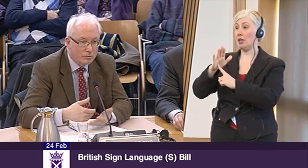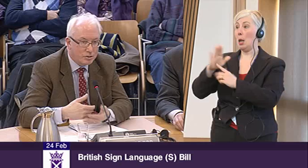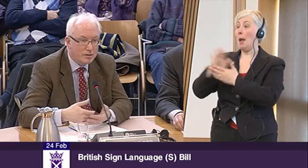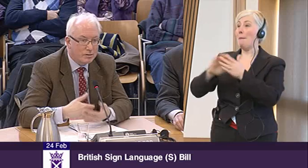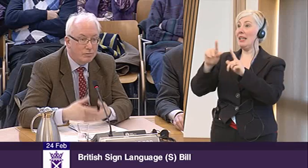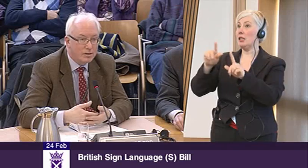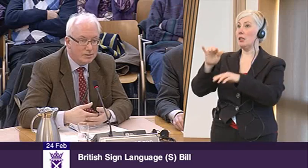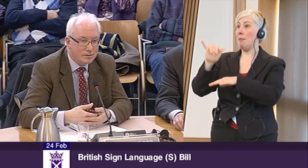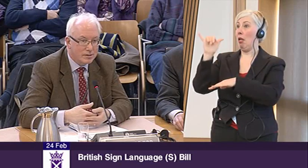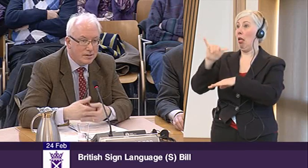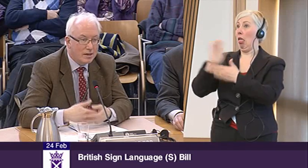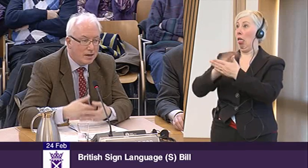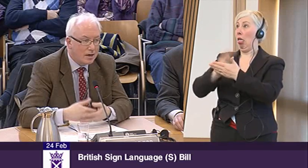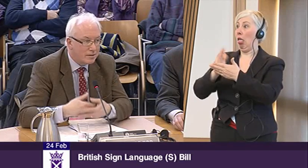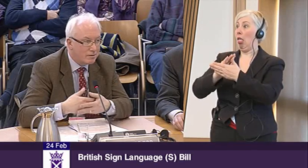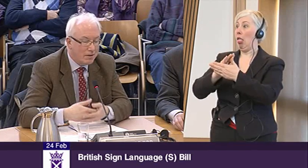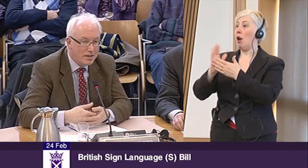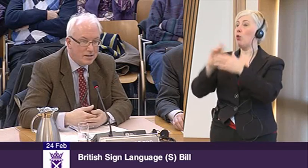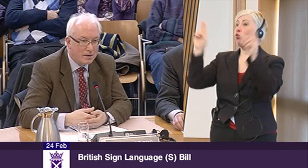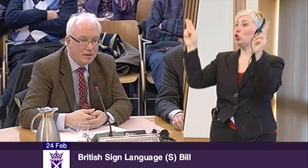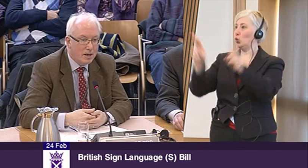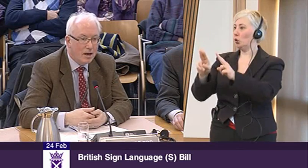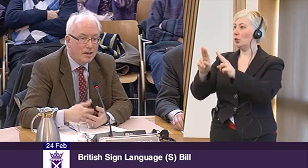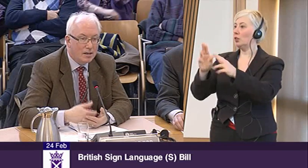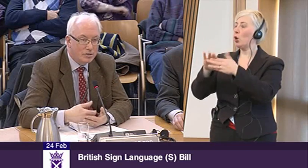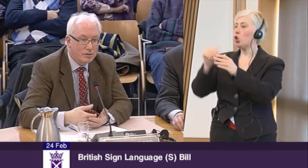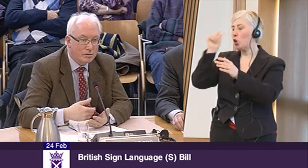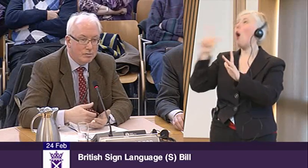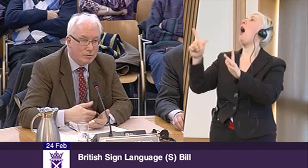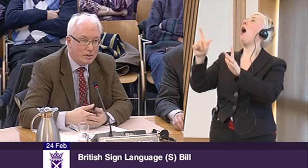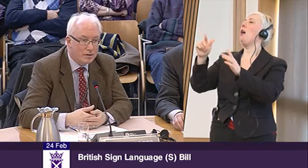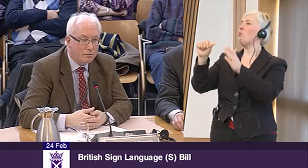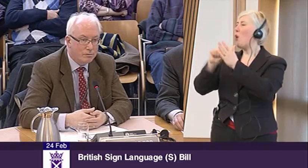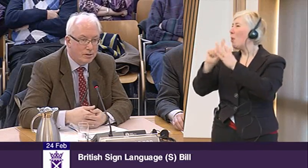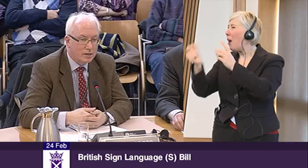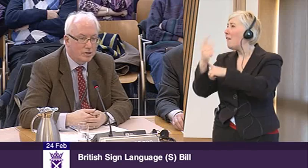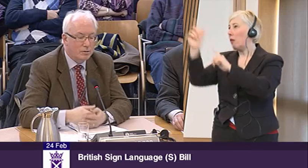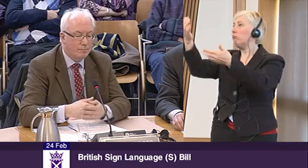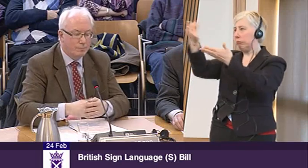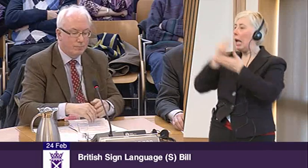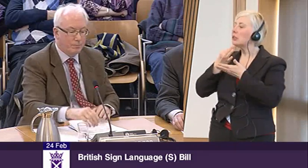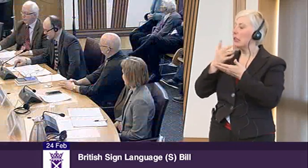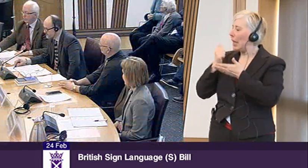doubts that they might have and some of the difficulties that they might envisage with